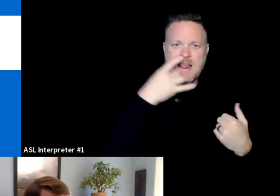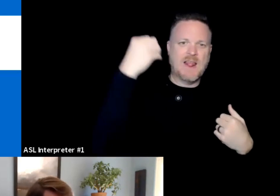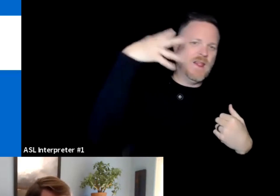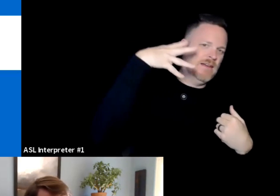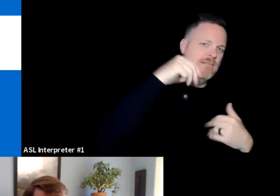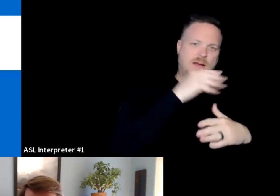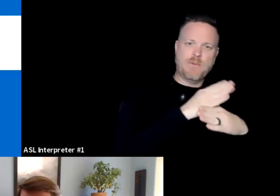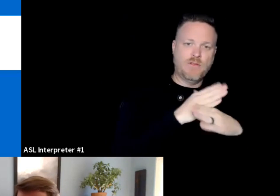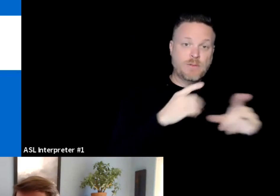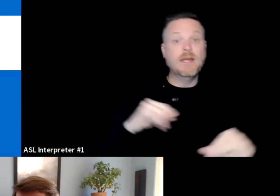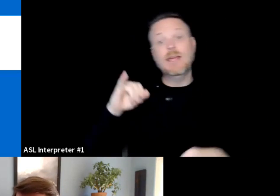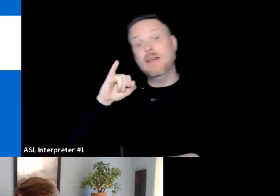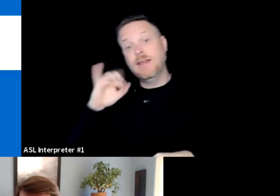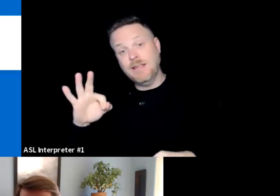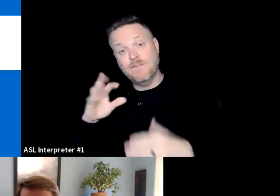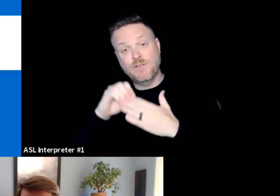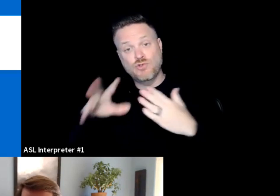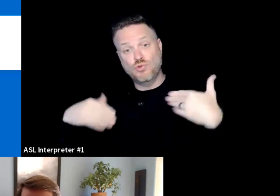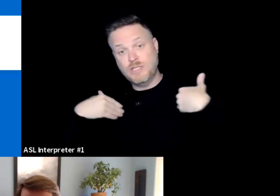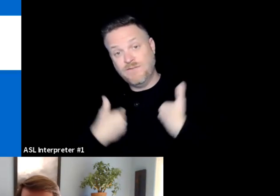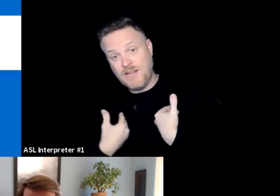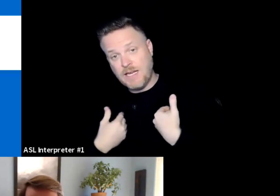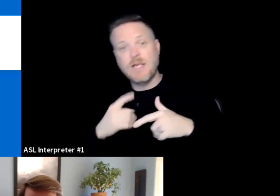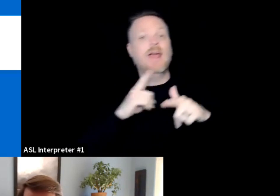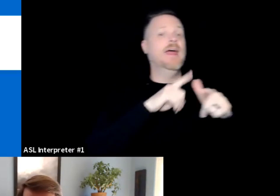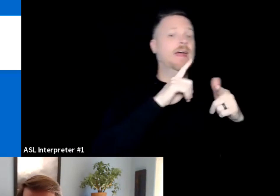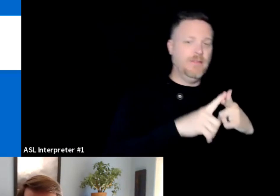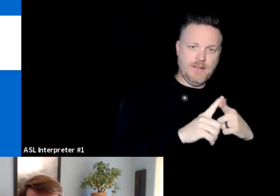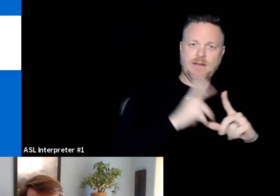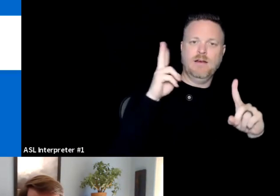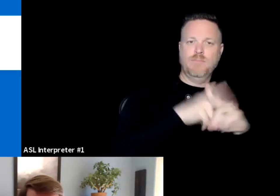If the student is fatigued, apply certain accommodations along these lines.